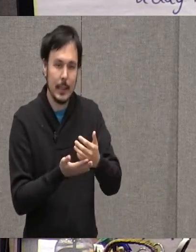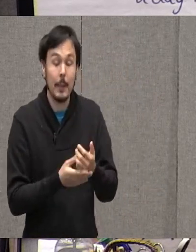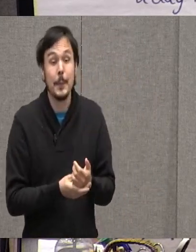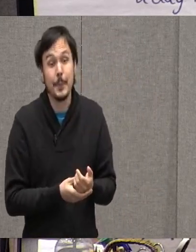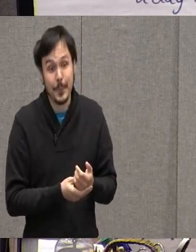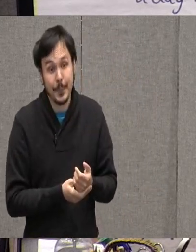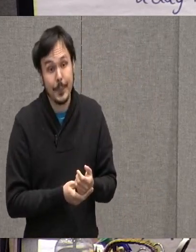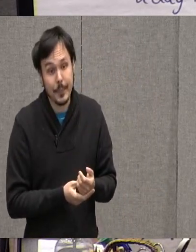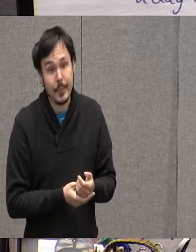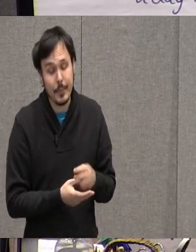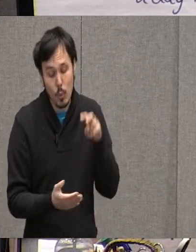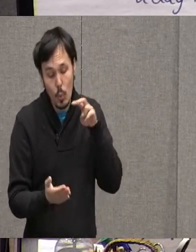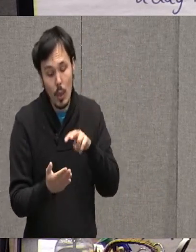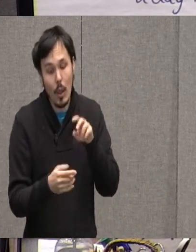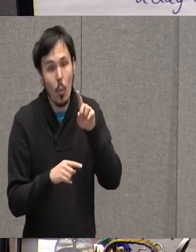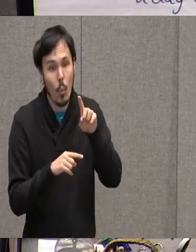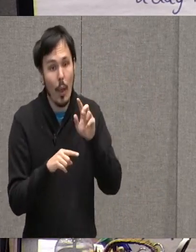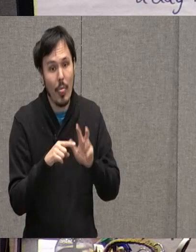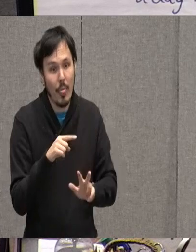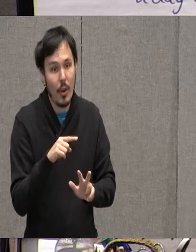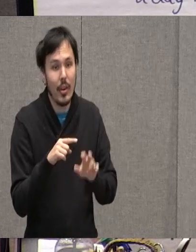Right 1/3 is our first quantity,